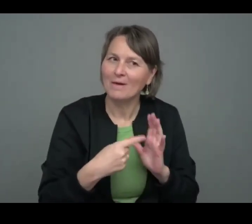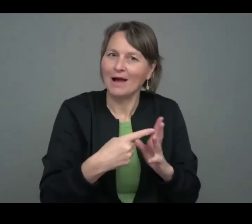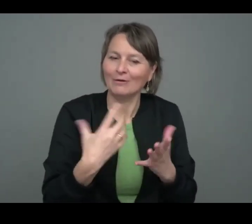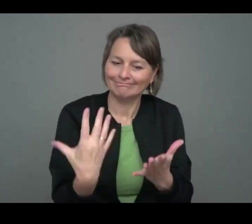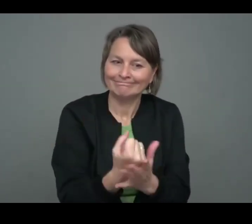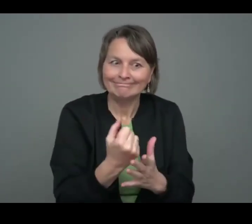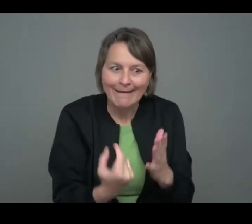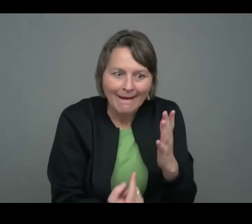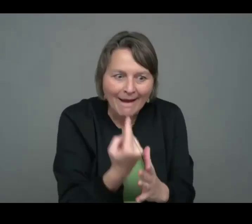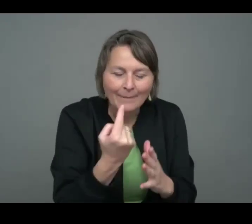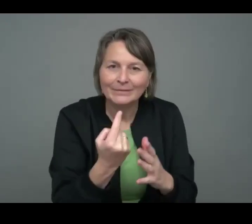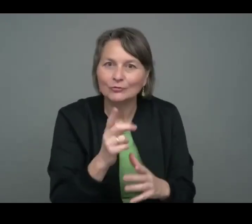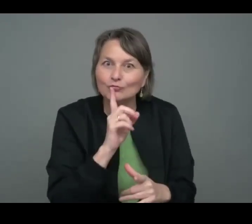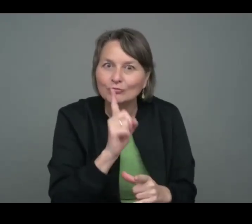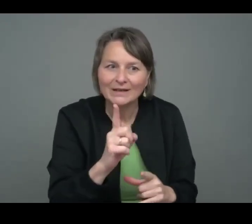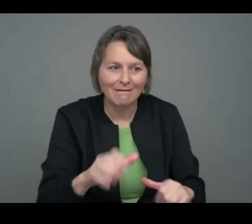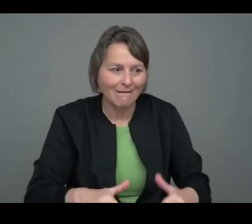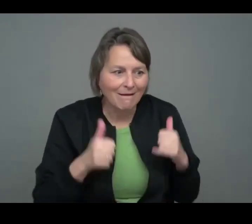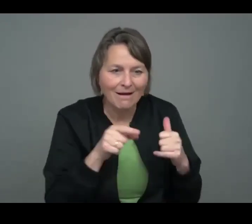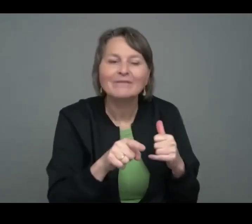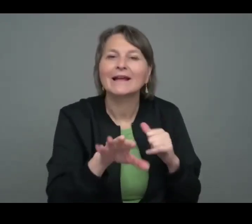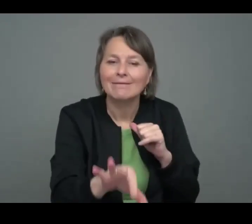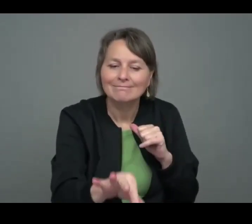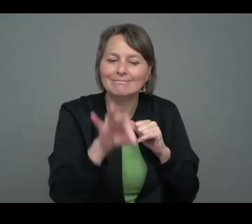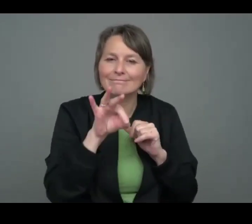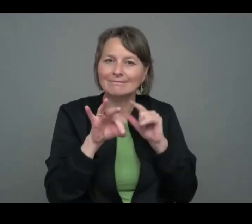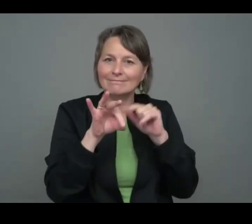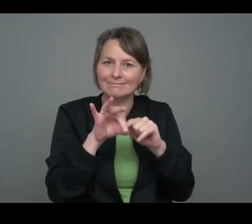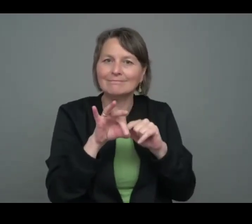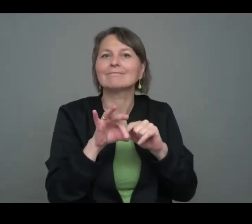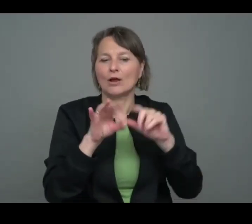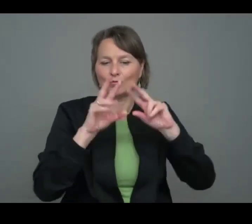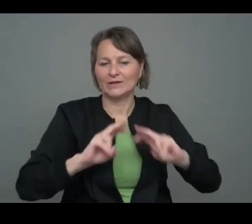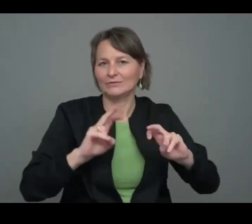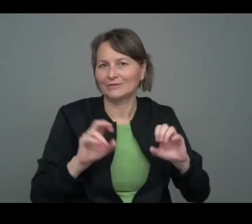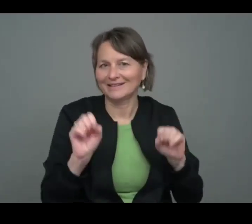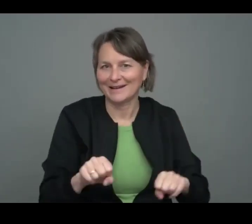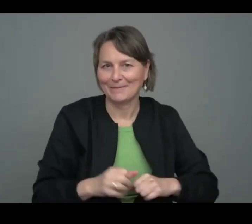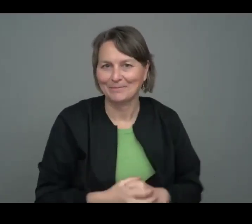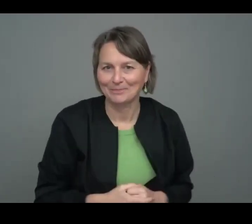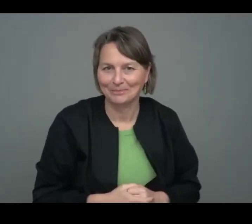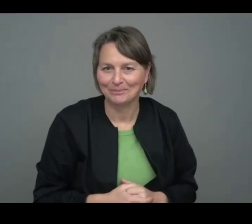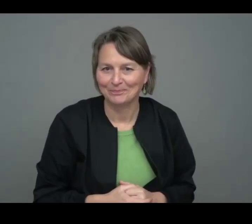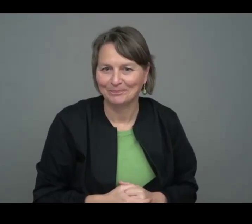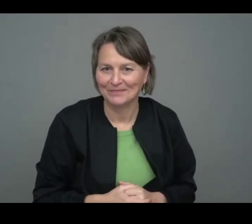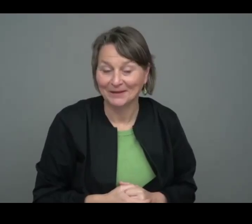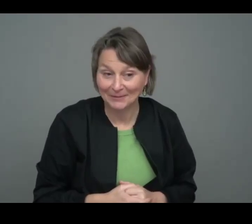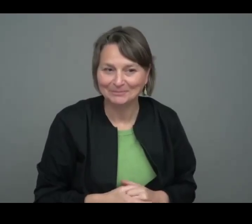one of many projects I conducted in the past. If a topic comes up, if something happens,